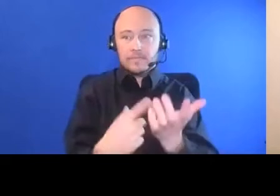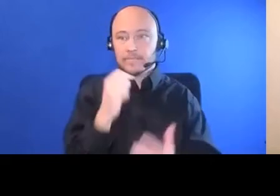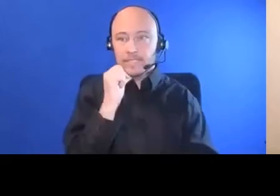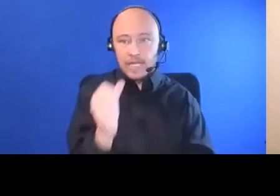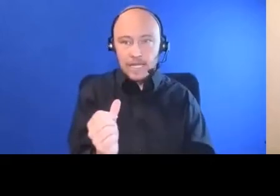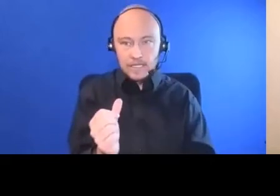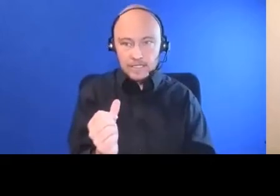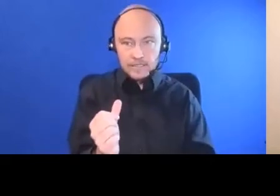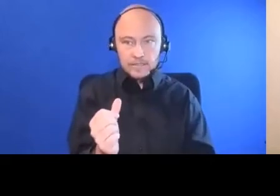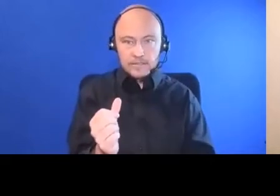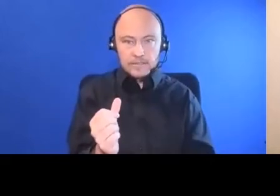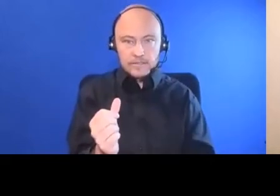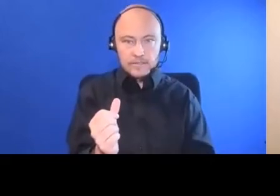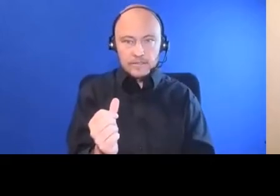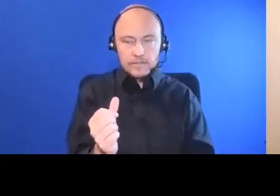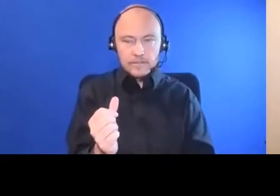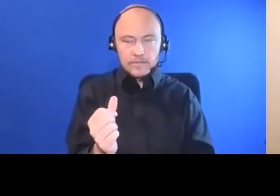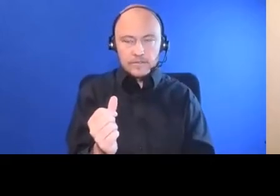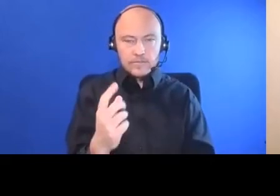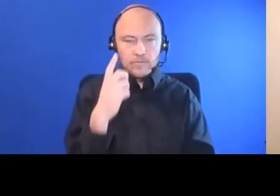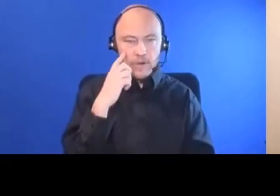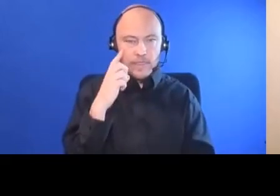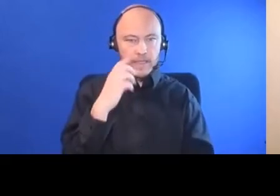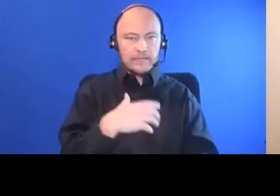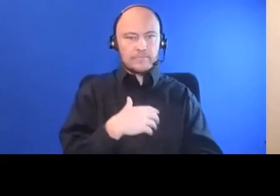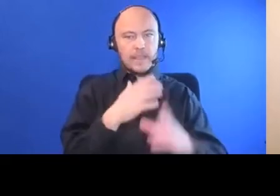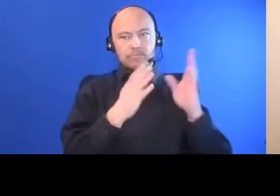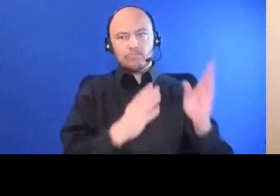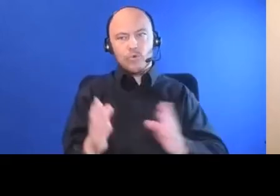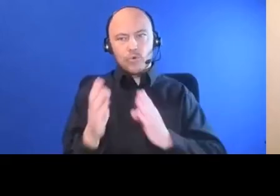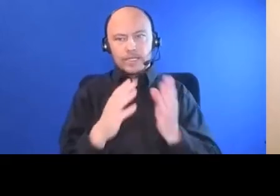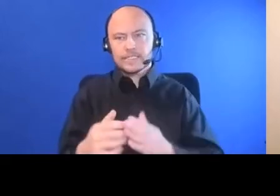with what we think organization and narrative structure is.